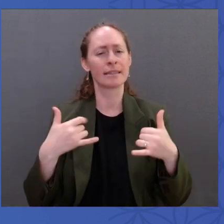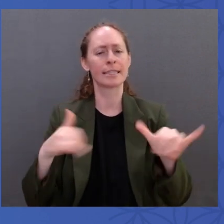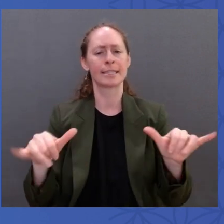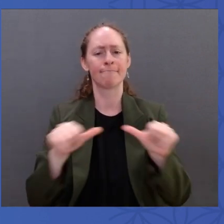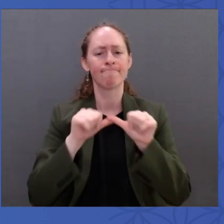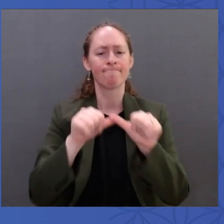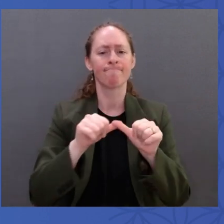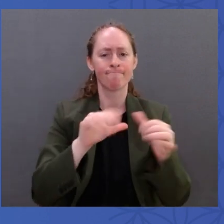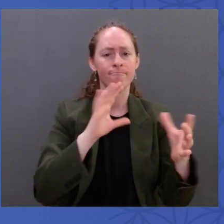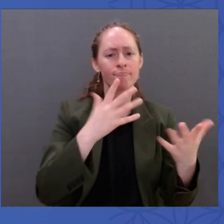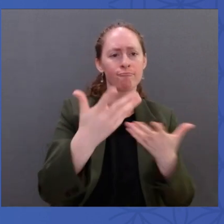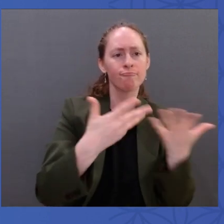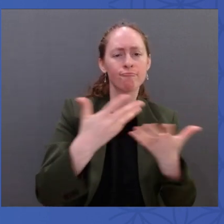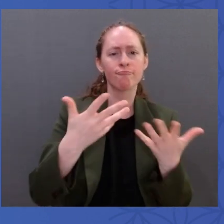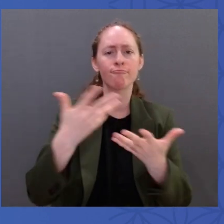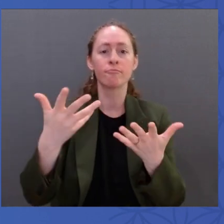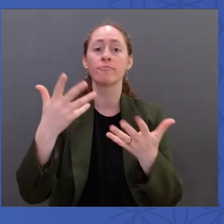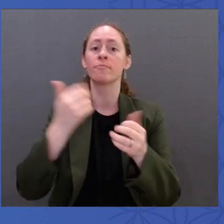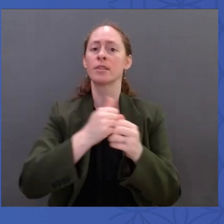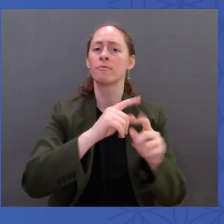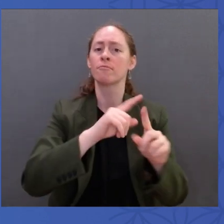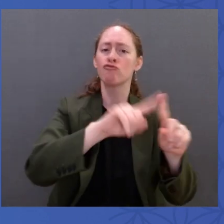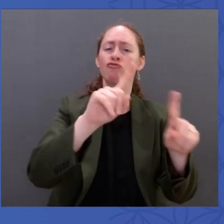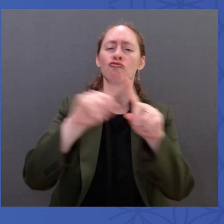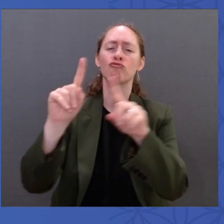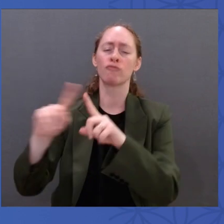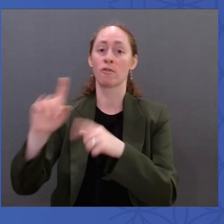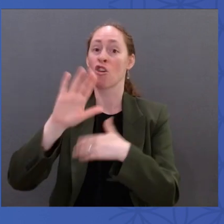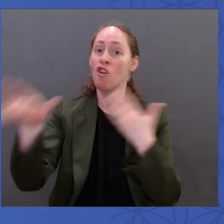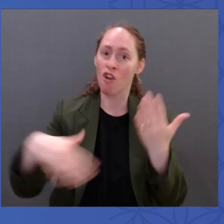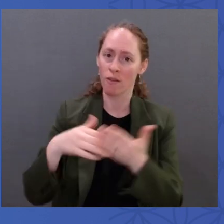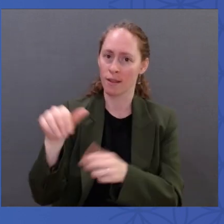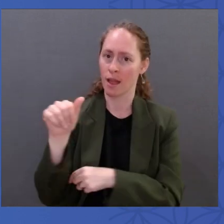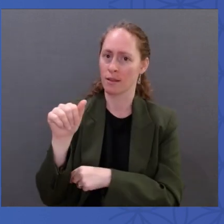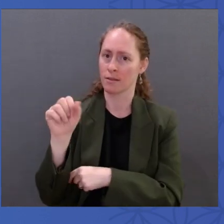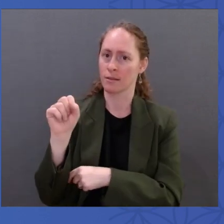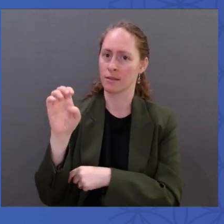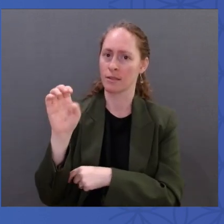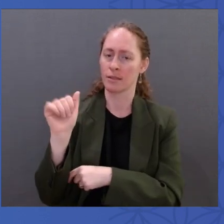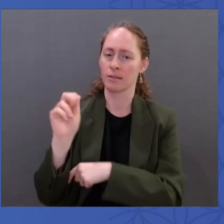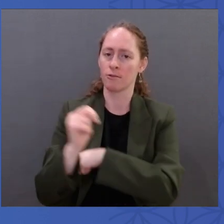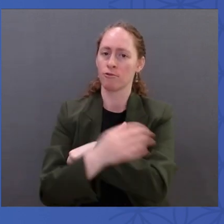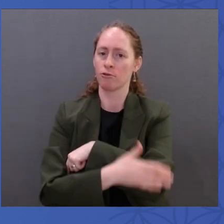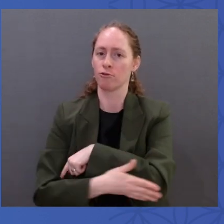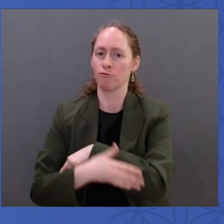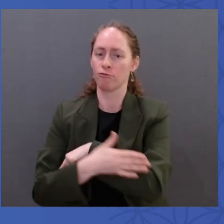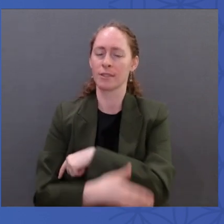to articulate the enduring relations and joint on all dimensions of cooperation